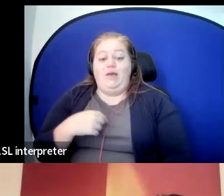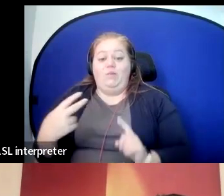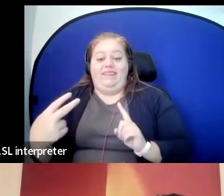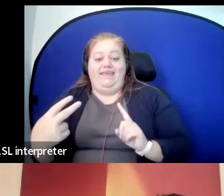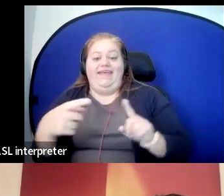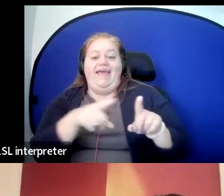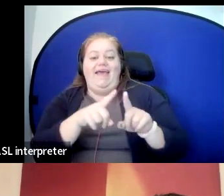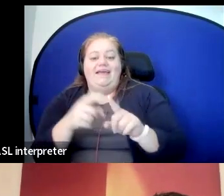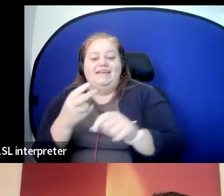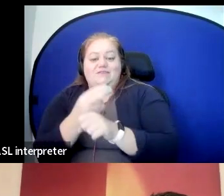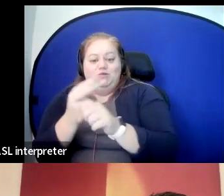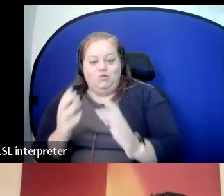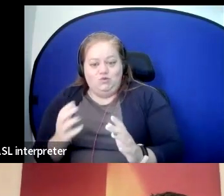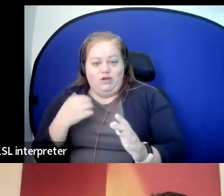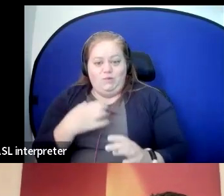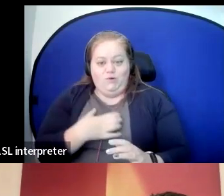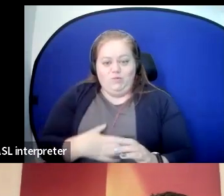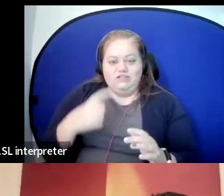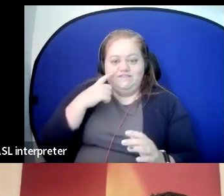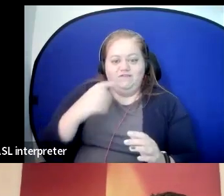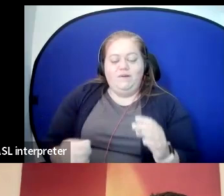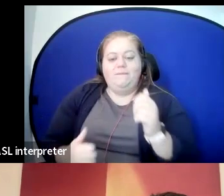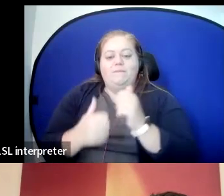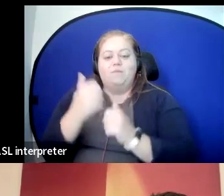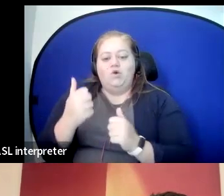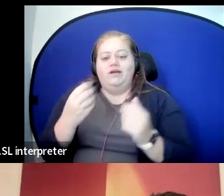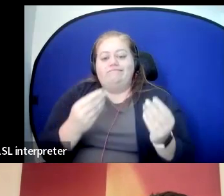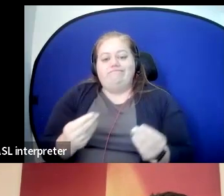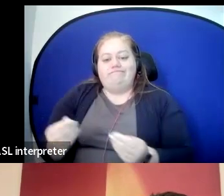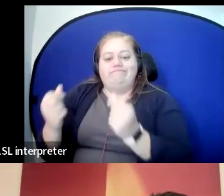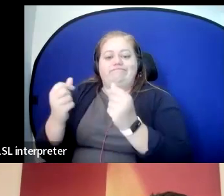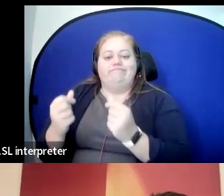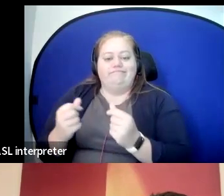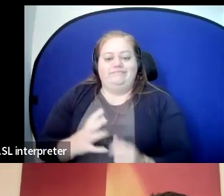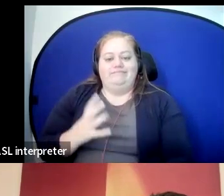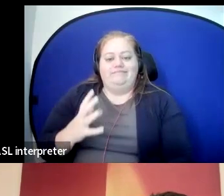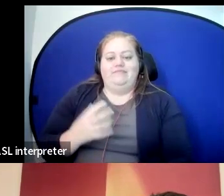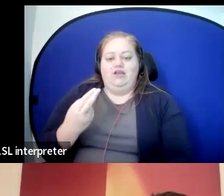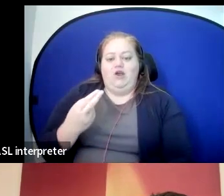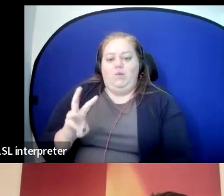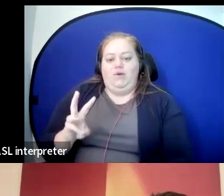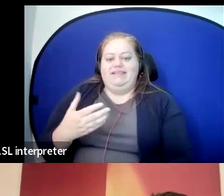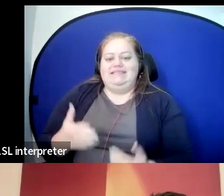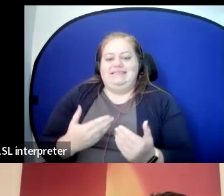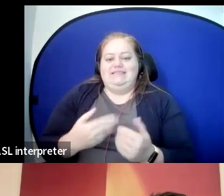I would wish for a more sleek, advanced hardware that is easy to use and compatible